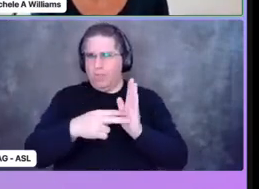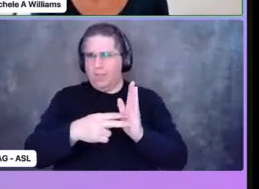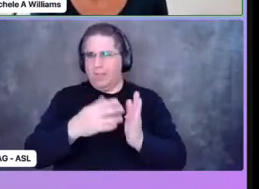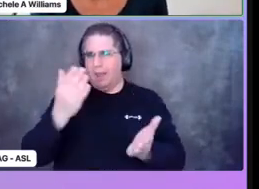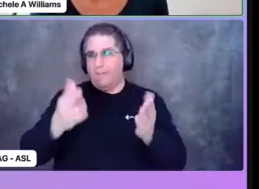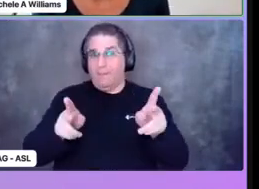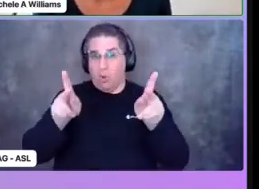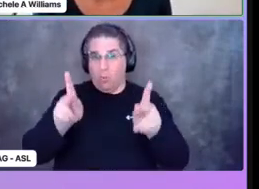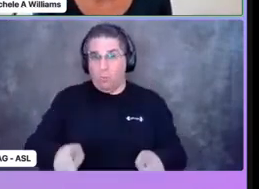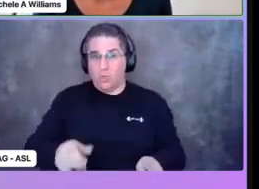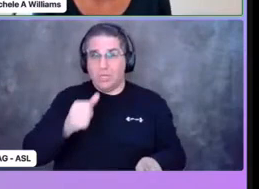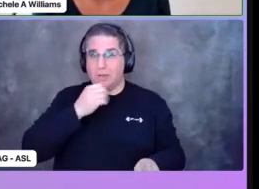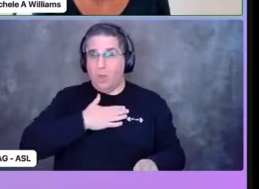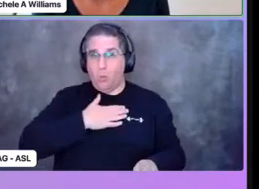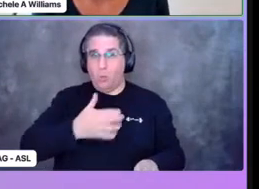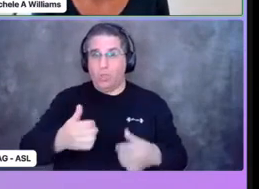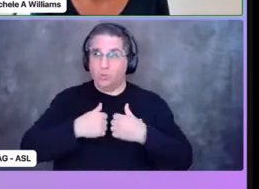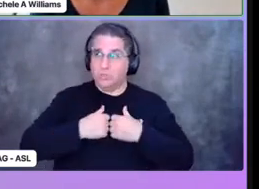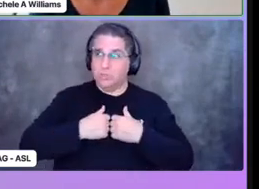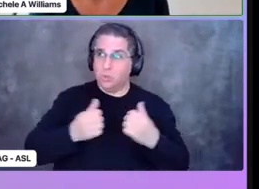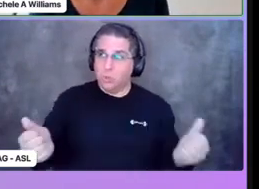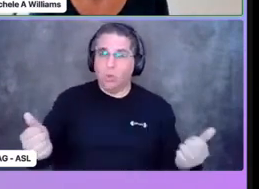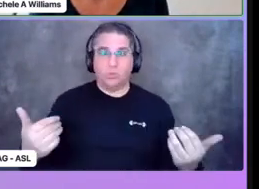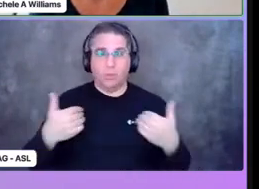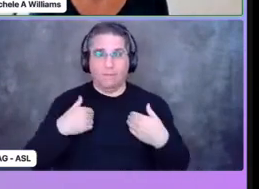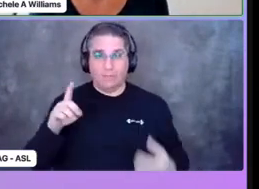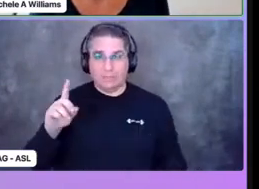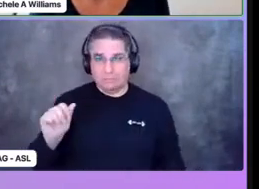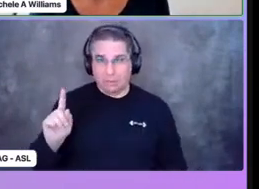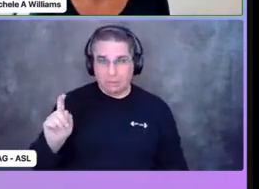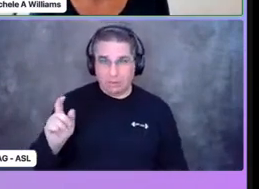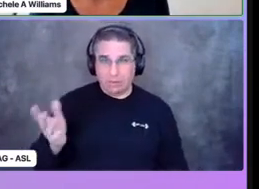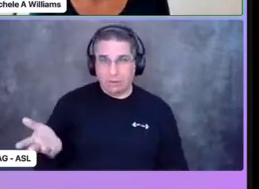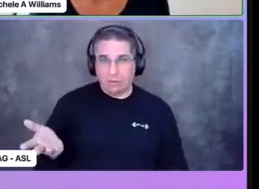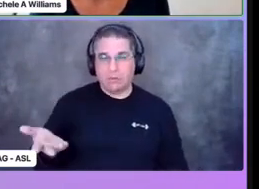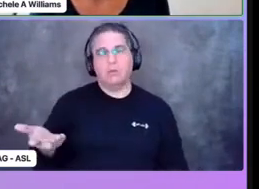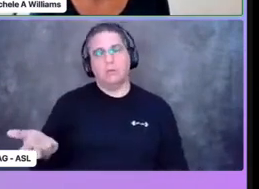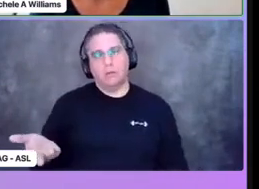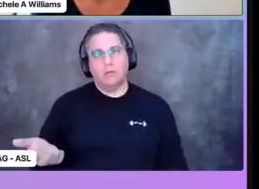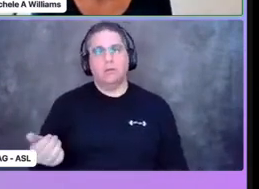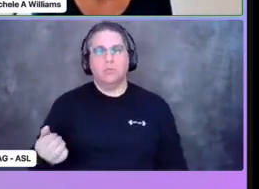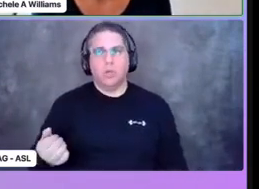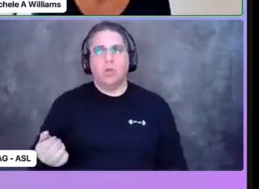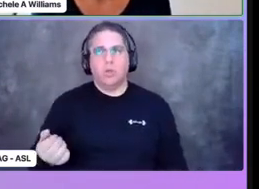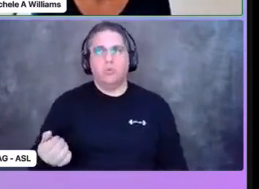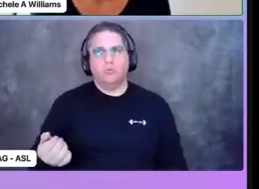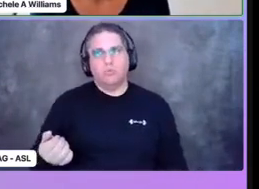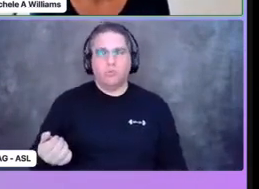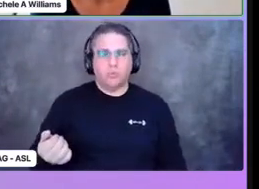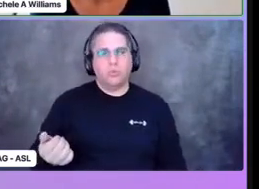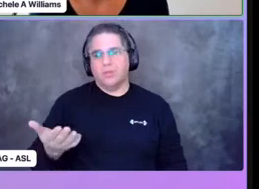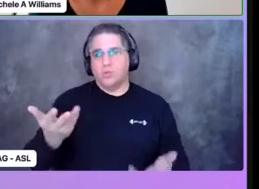are different ways to recruit, and, I believe what you may be getting at is maybe someone isn't